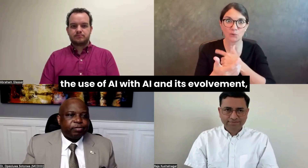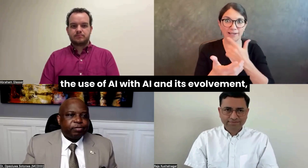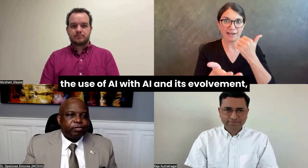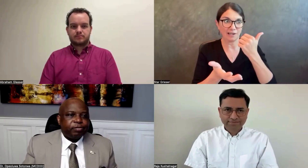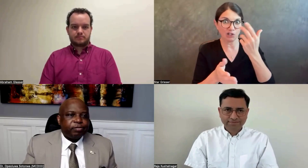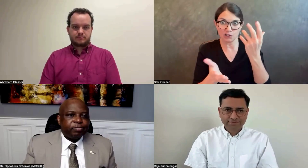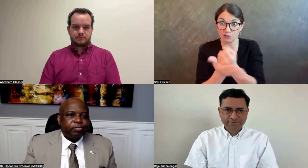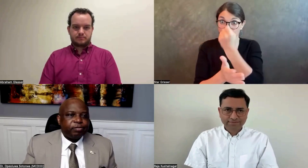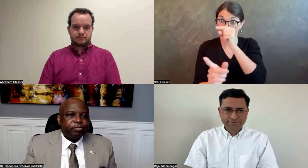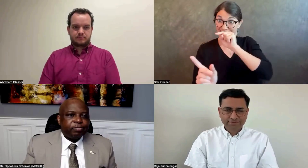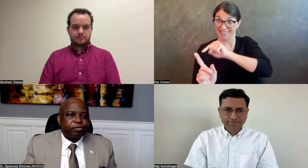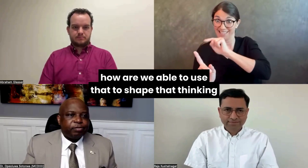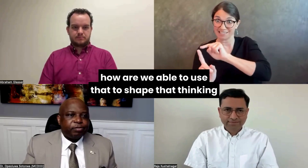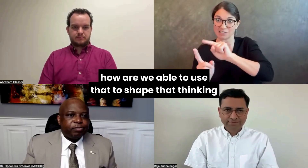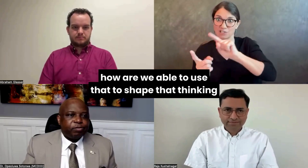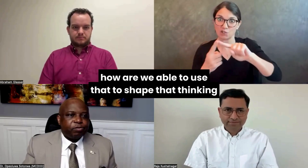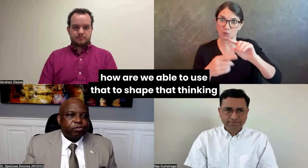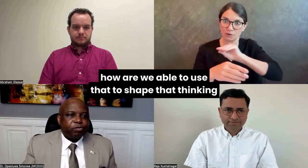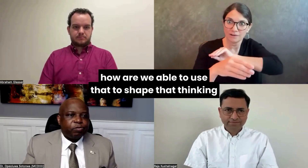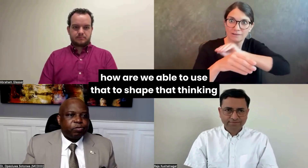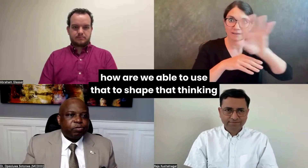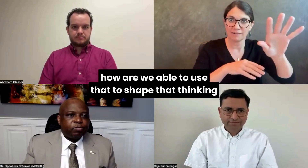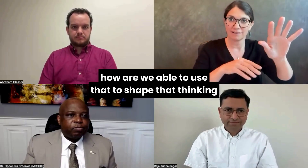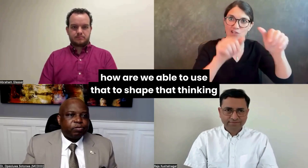how are we able to use that to shape that thinking